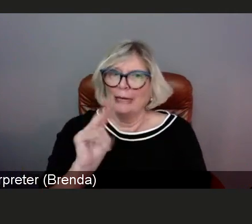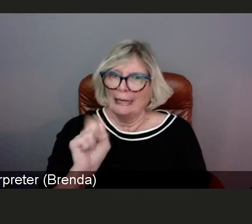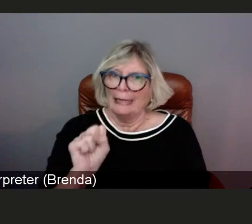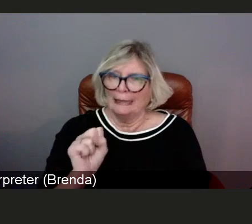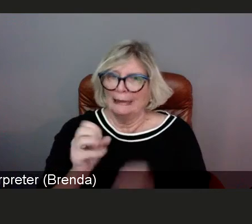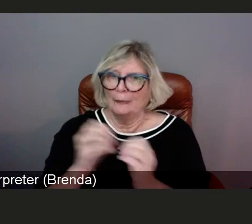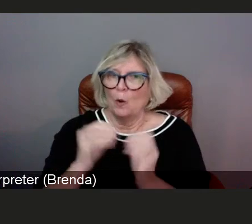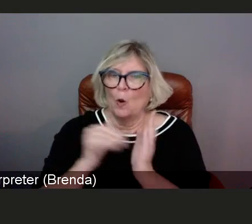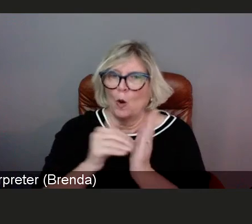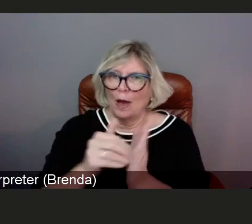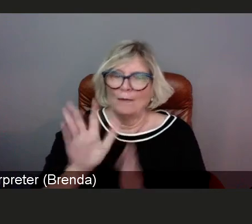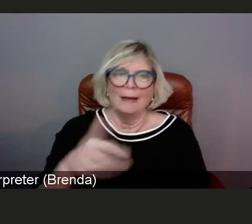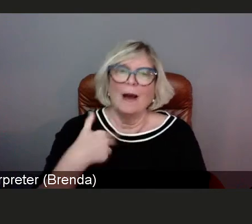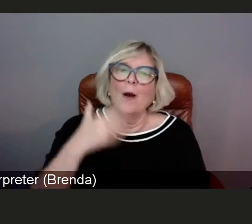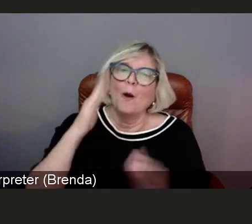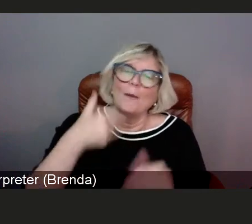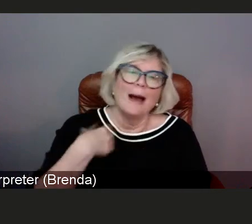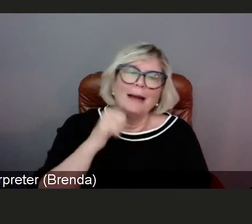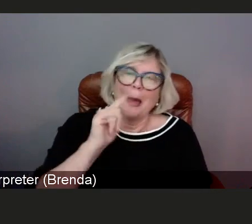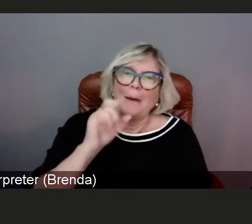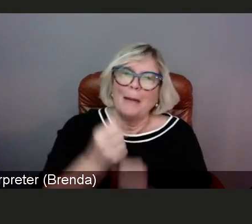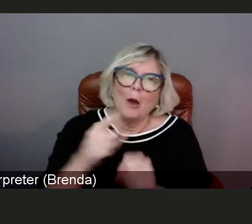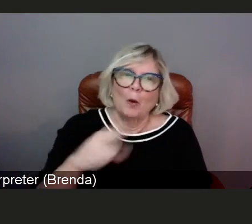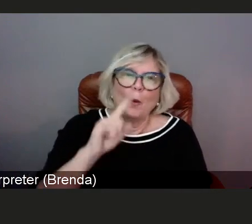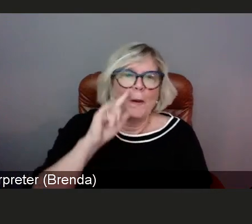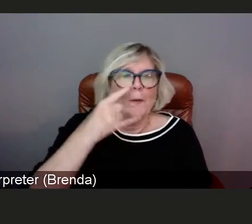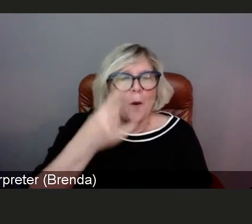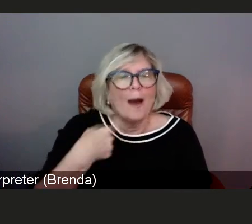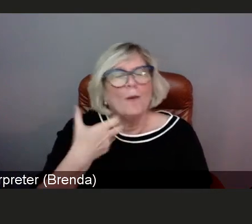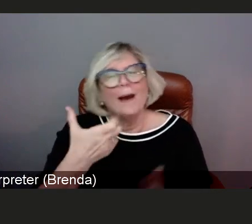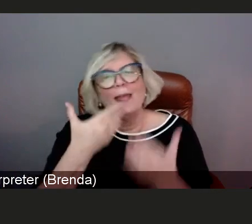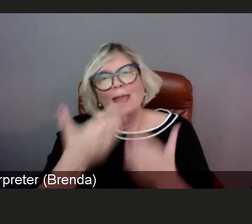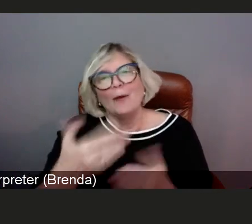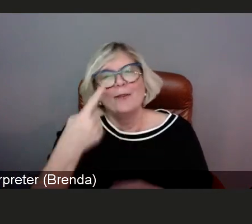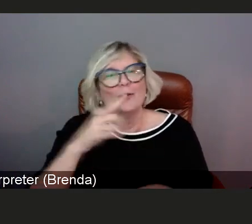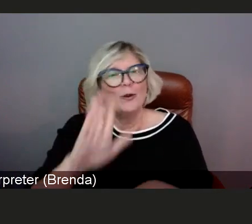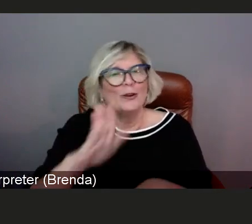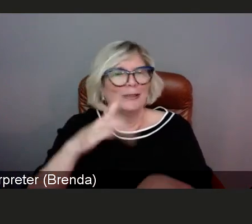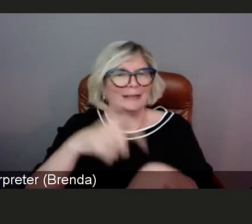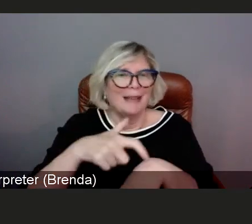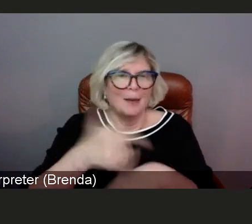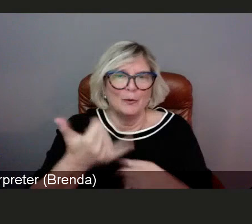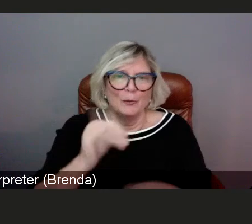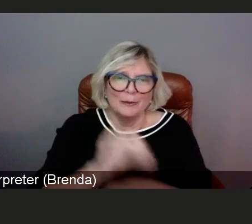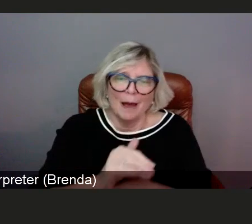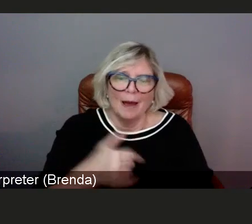but I do wanna thank you for your time this evening. It's always a pleasure doing this and talking to you